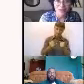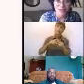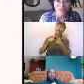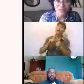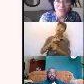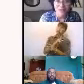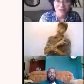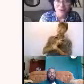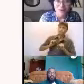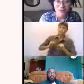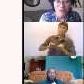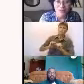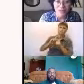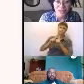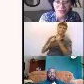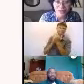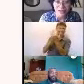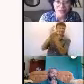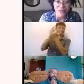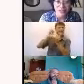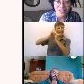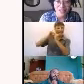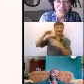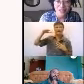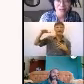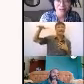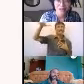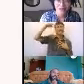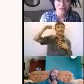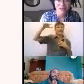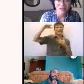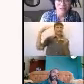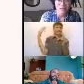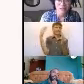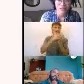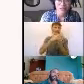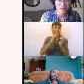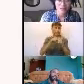to the ways white supremacy transpires in their behaviours and ways of working through